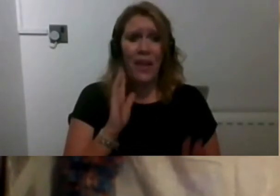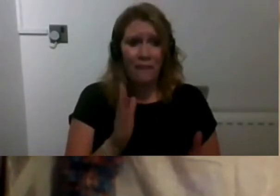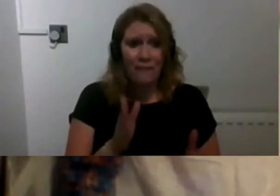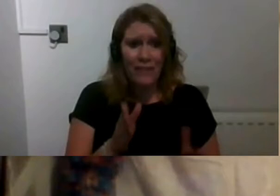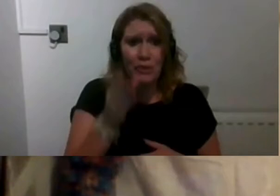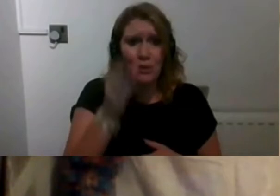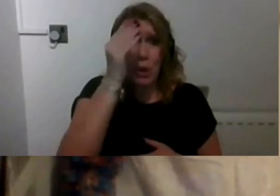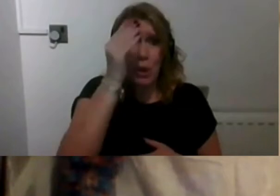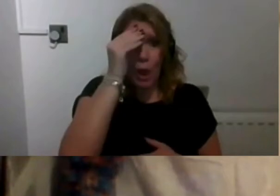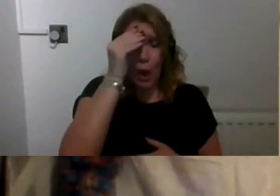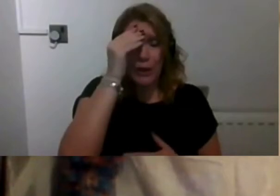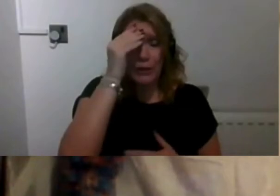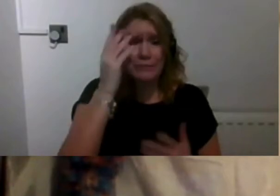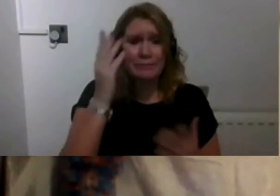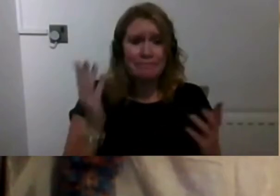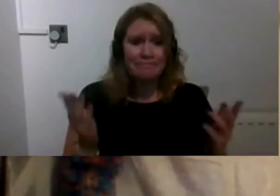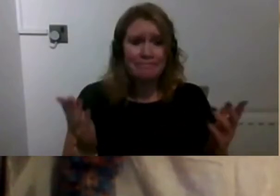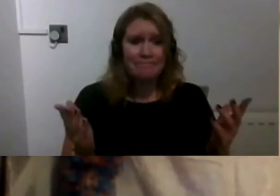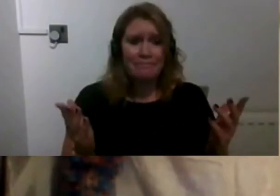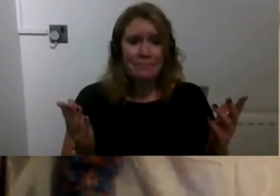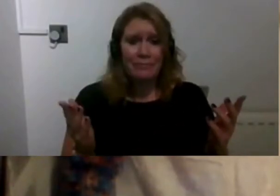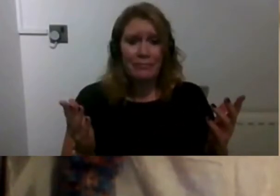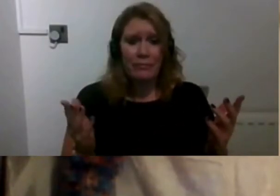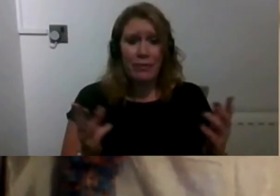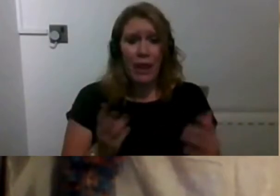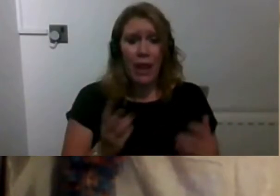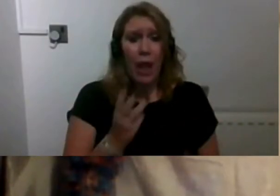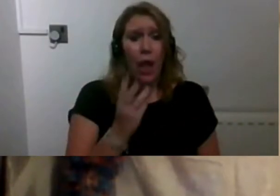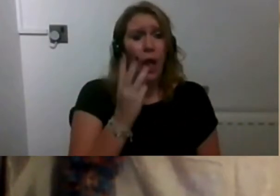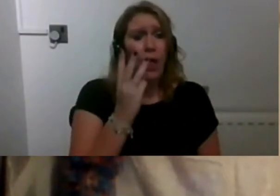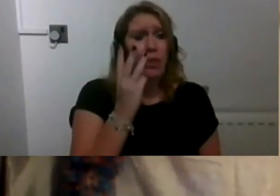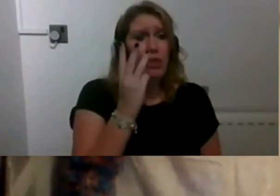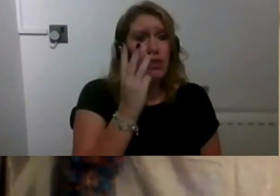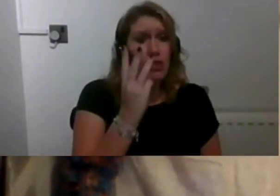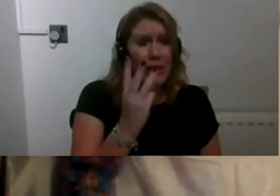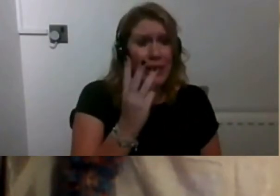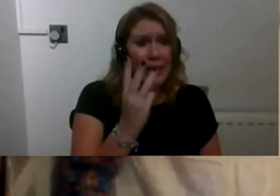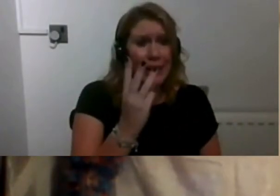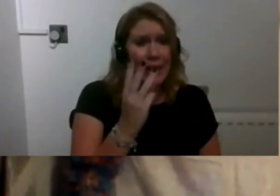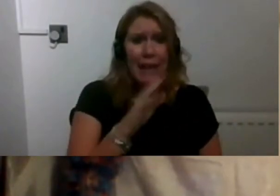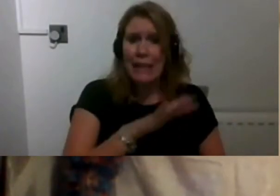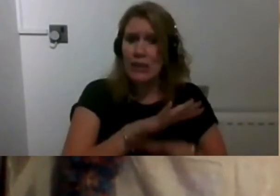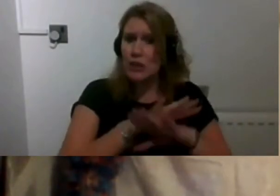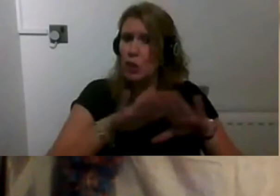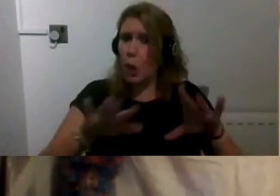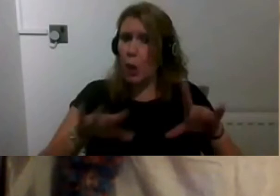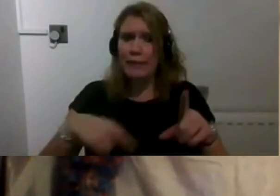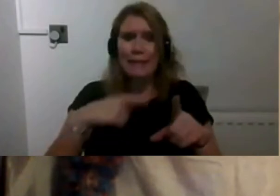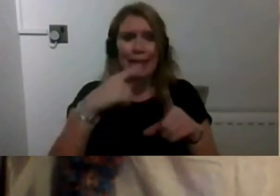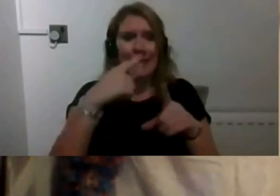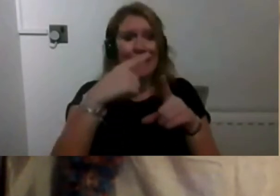A 3 is not an E. An M is not a W.